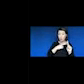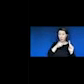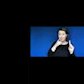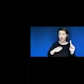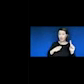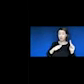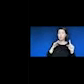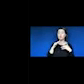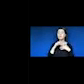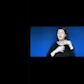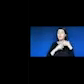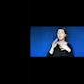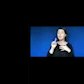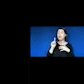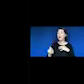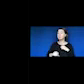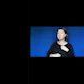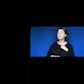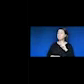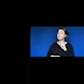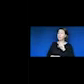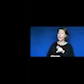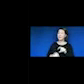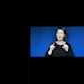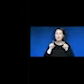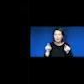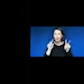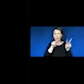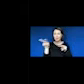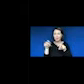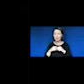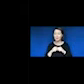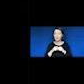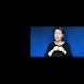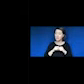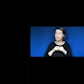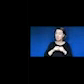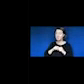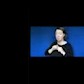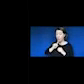he is taking the tour really was a great opportunity for him to give responses based on what he